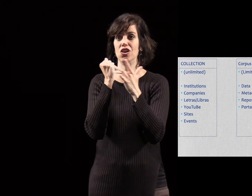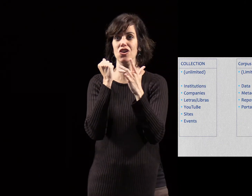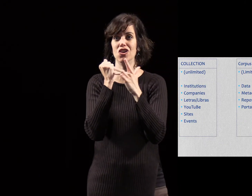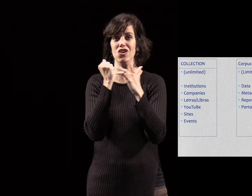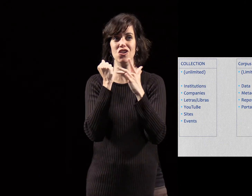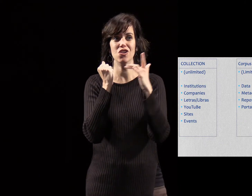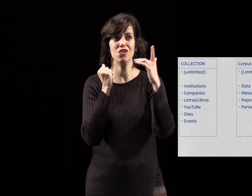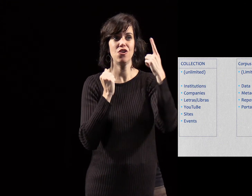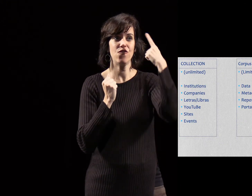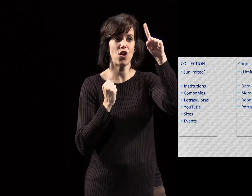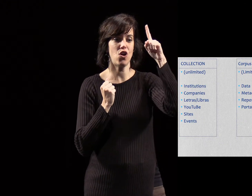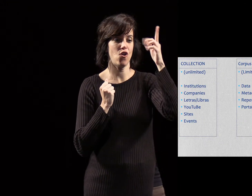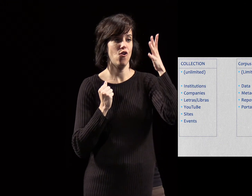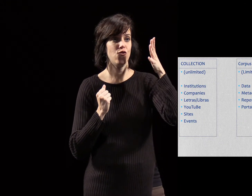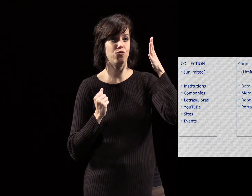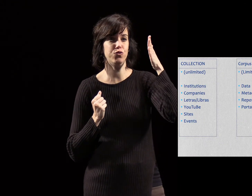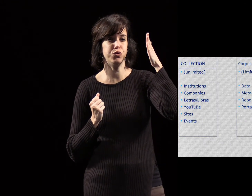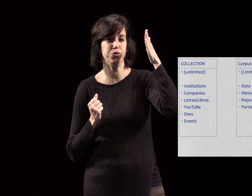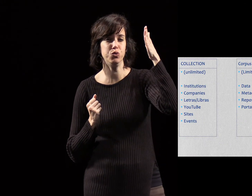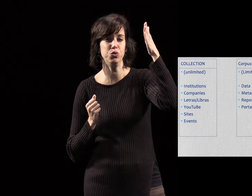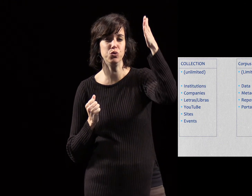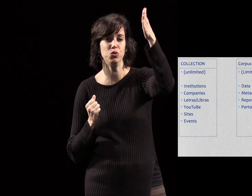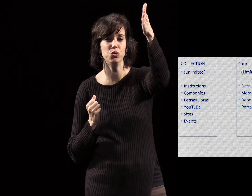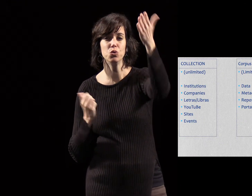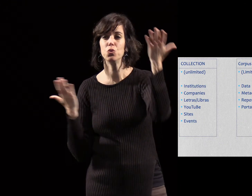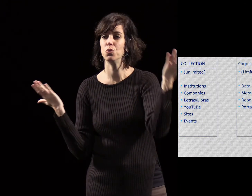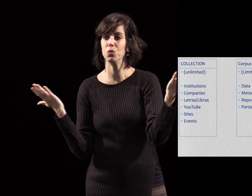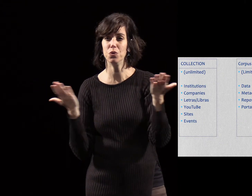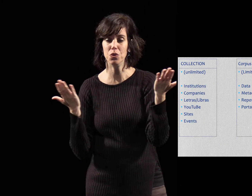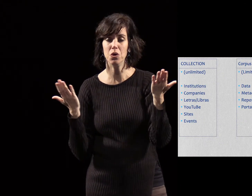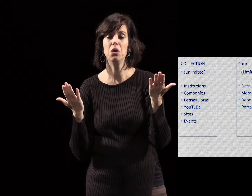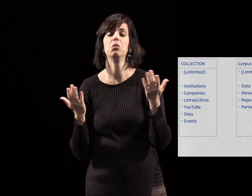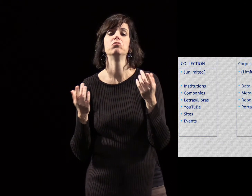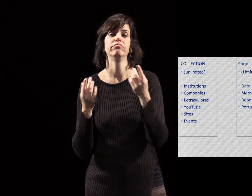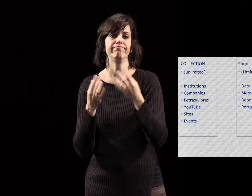Technology, specifically technology in the future.